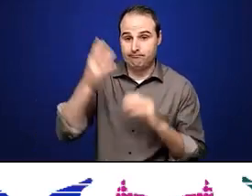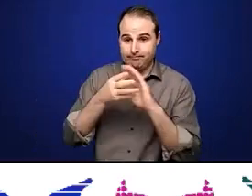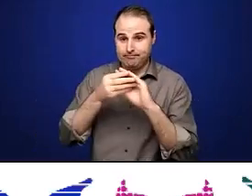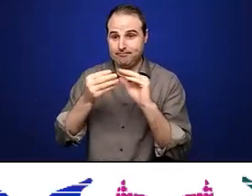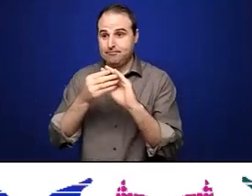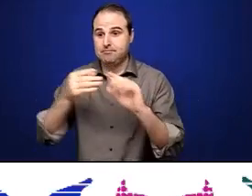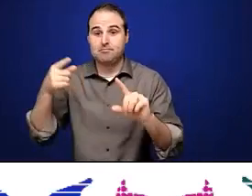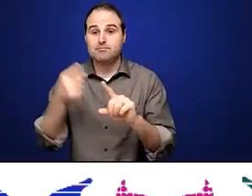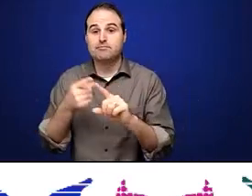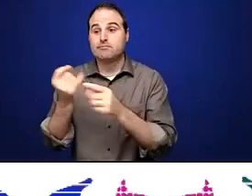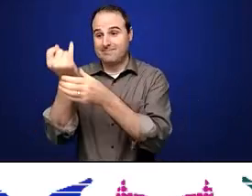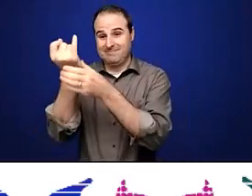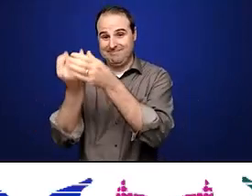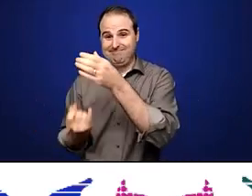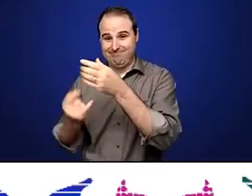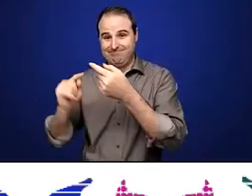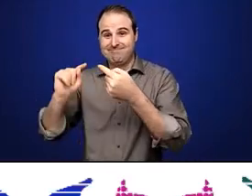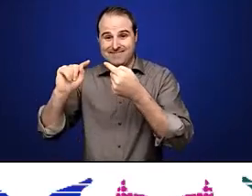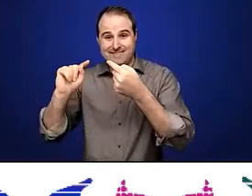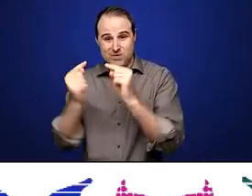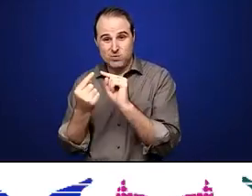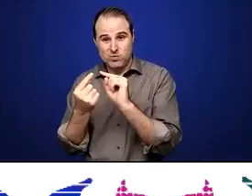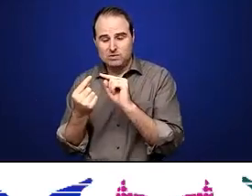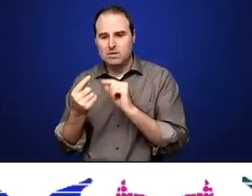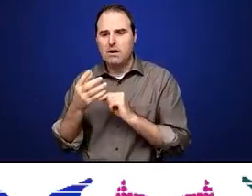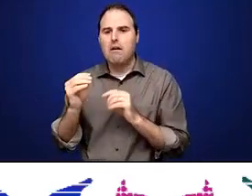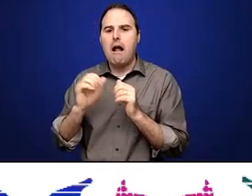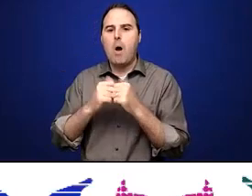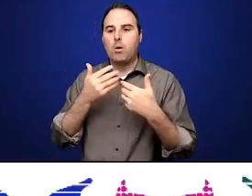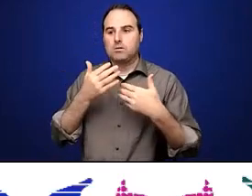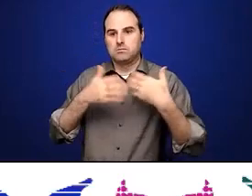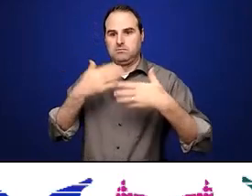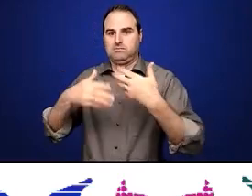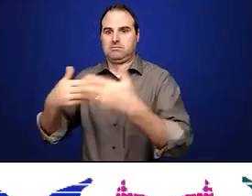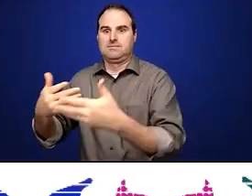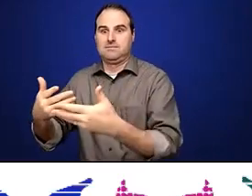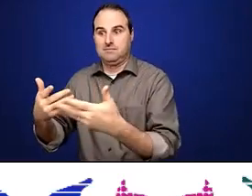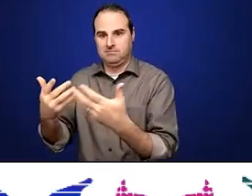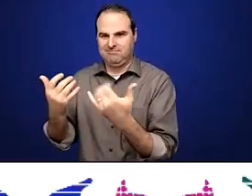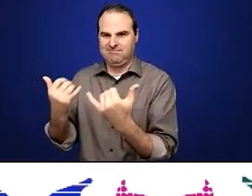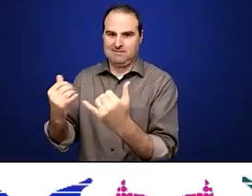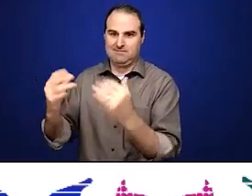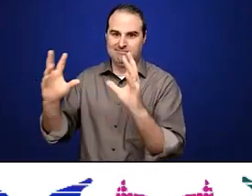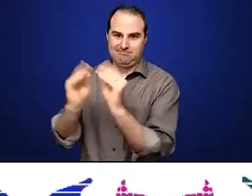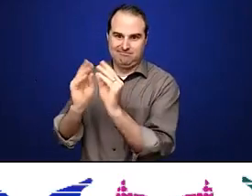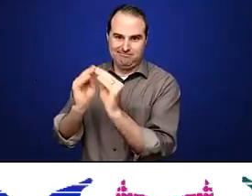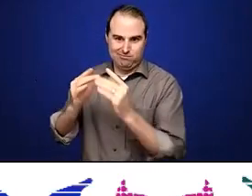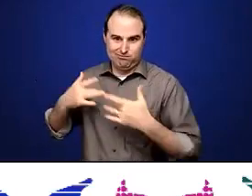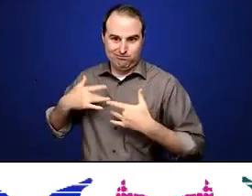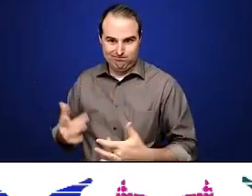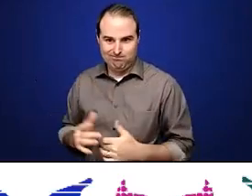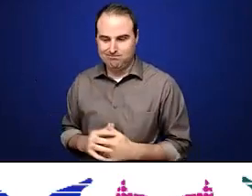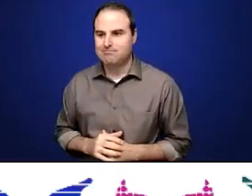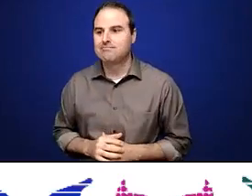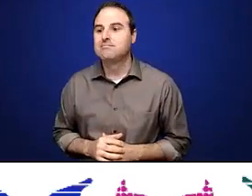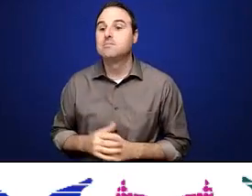injury and how we got to the lead up to the summit in itself, what the goals and expected outcomes of the event